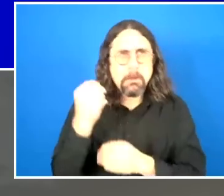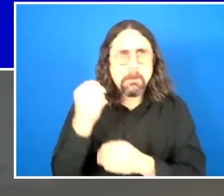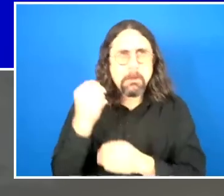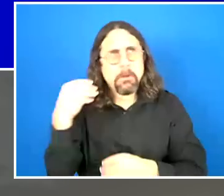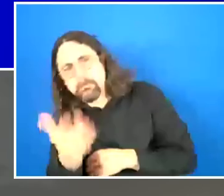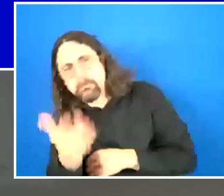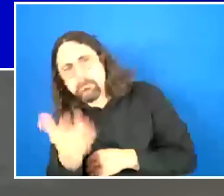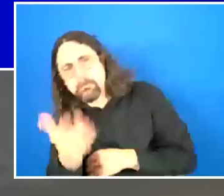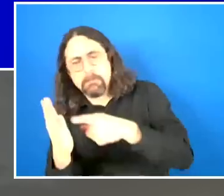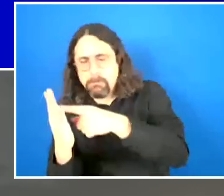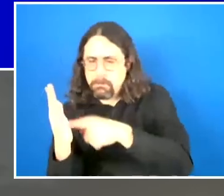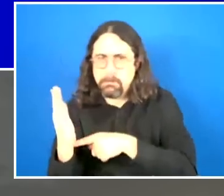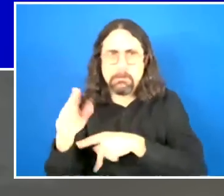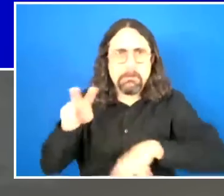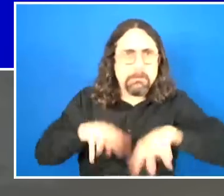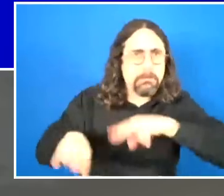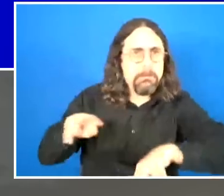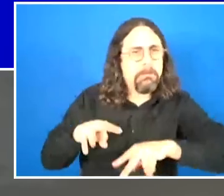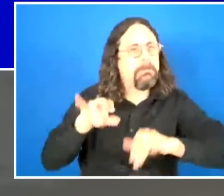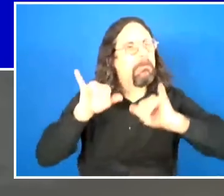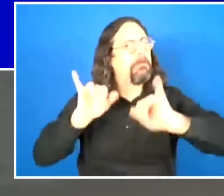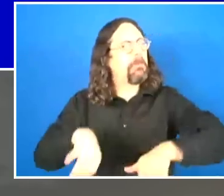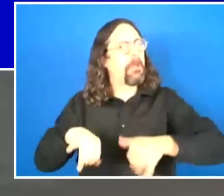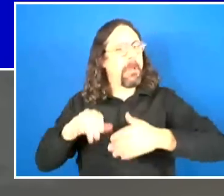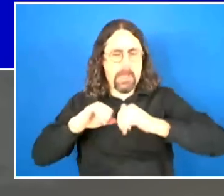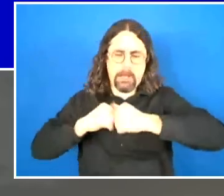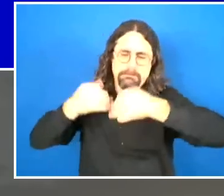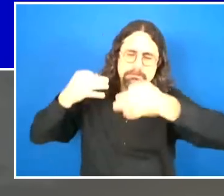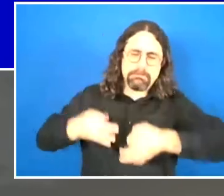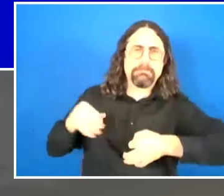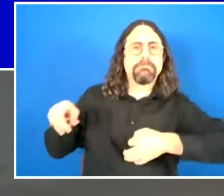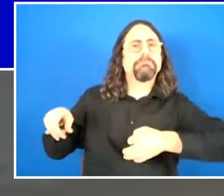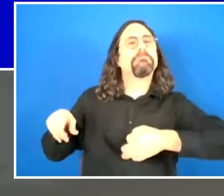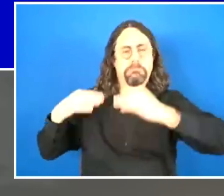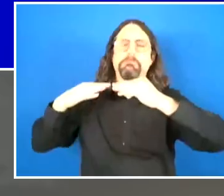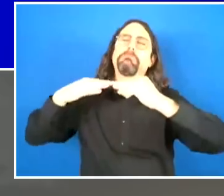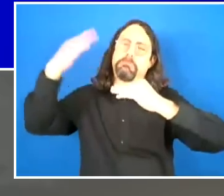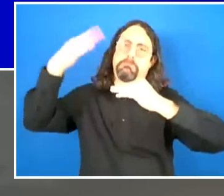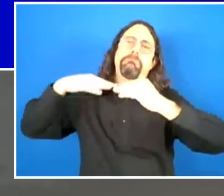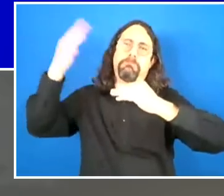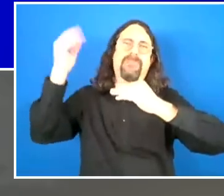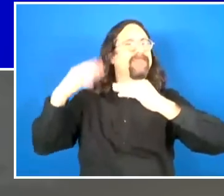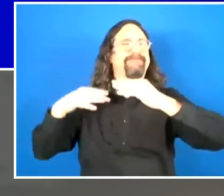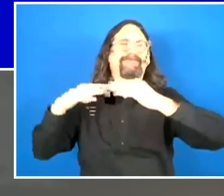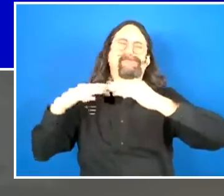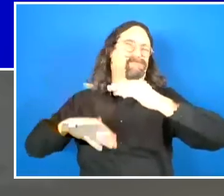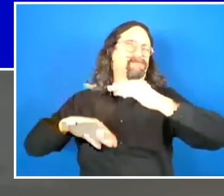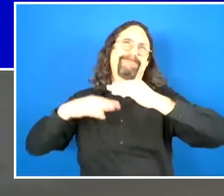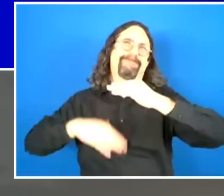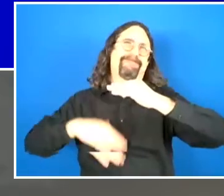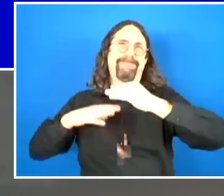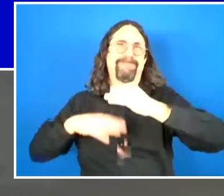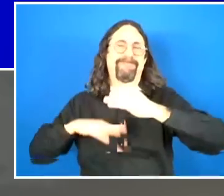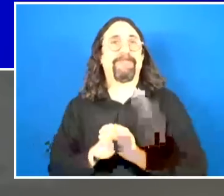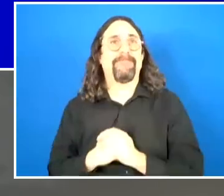DAN ANY CHILD WHO WE NEED MORE TIME WI WTHERE' GOING TO FIND WAYS TO USE THE SUMMER.